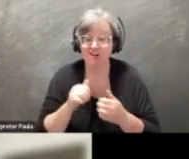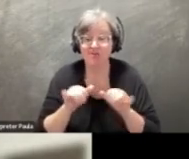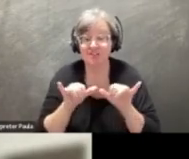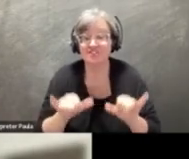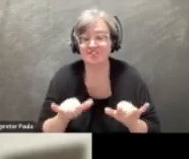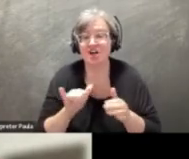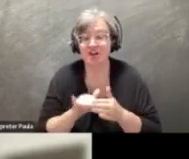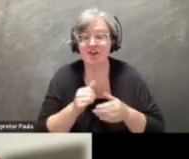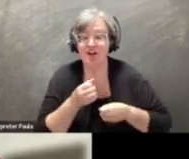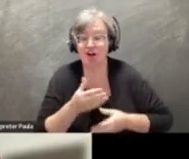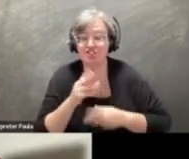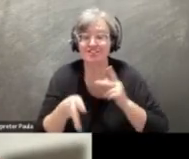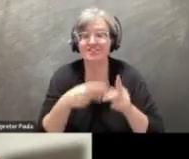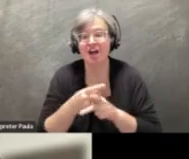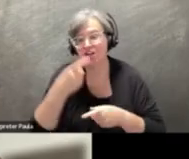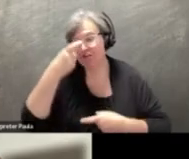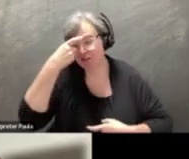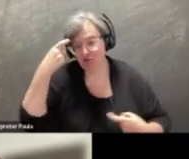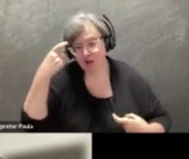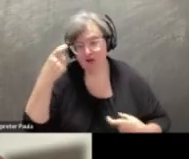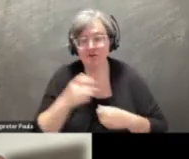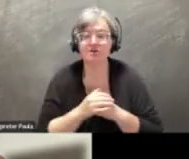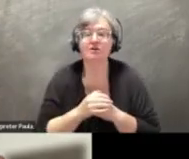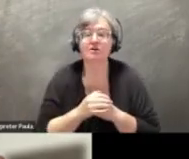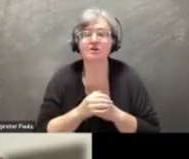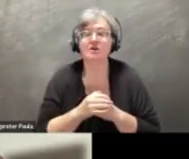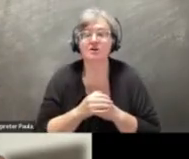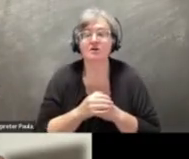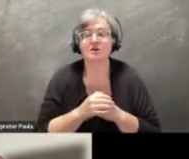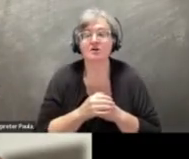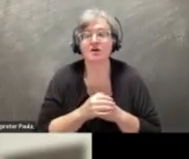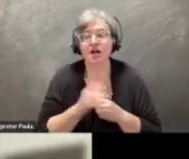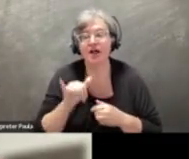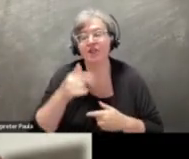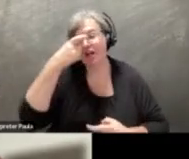a trauma that is there because